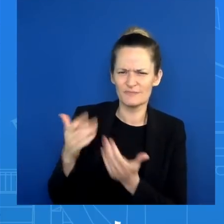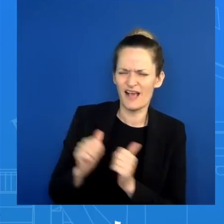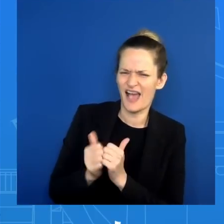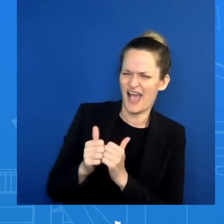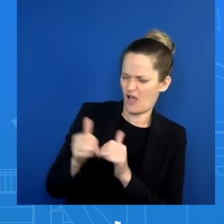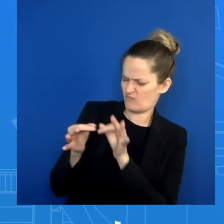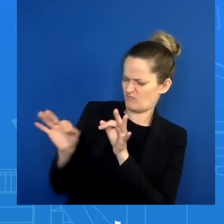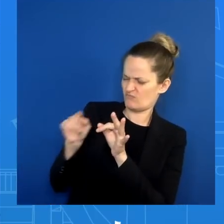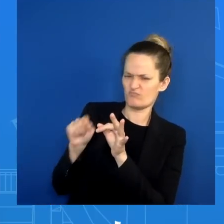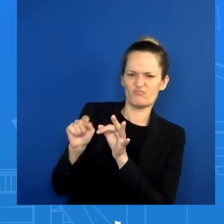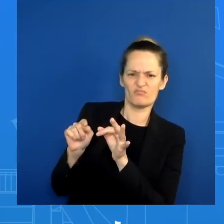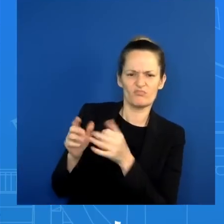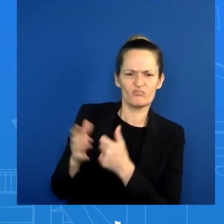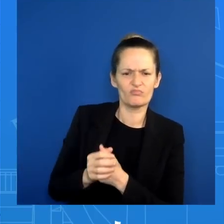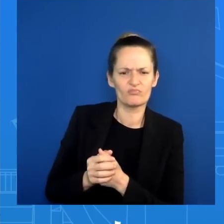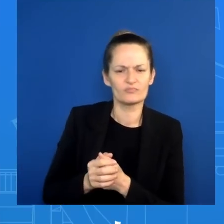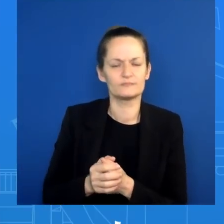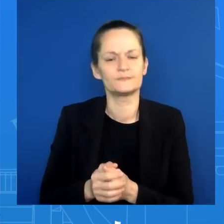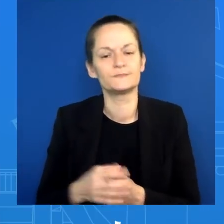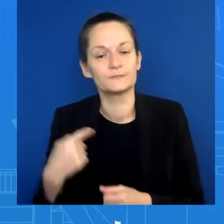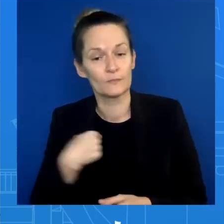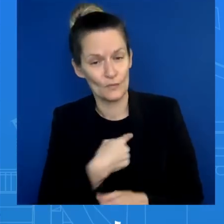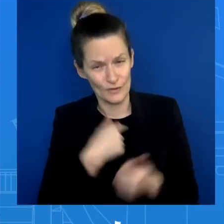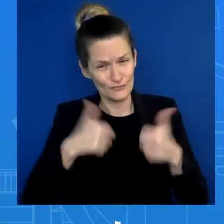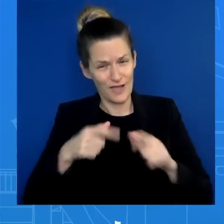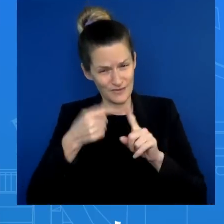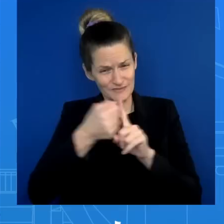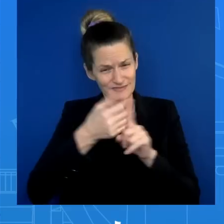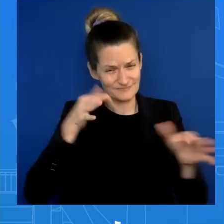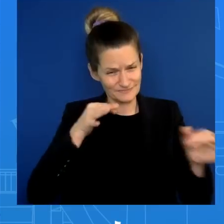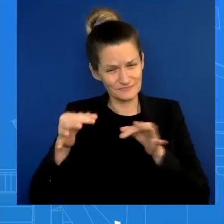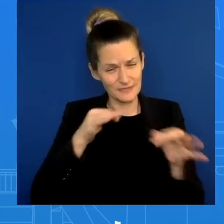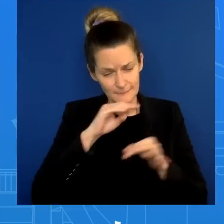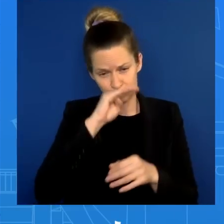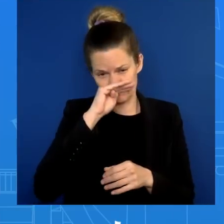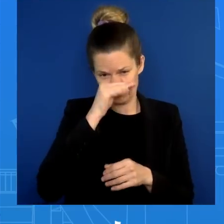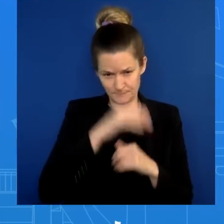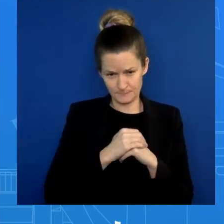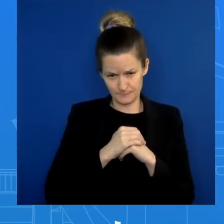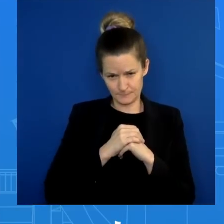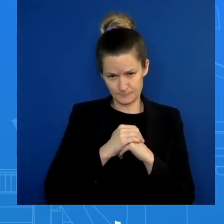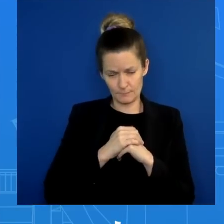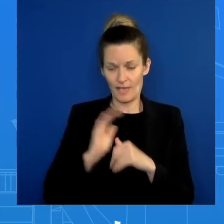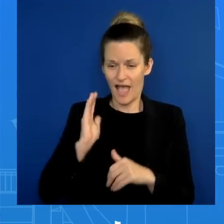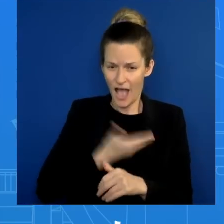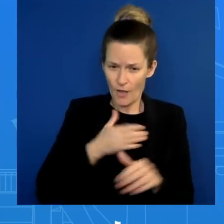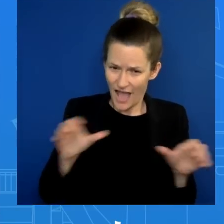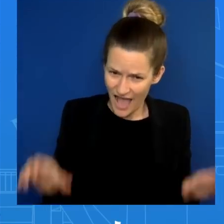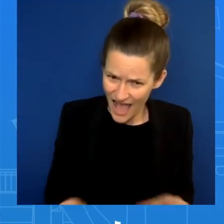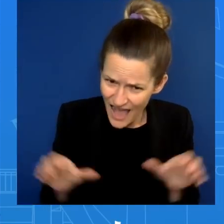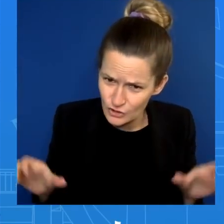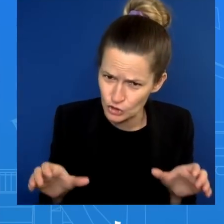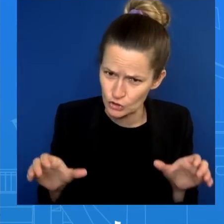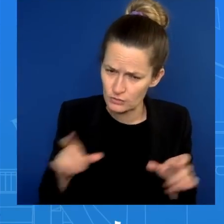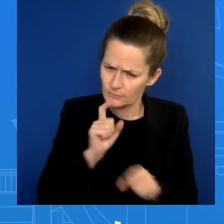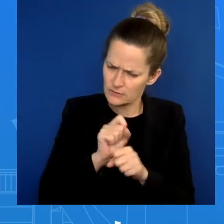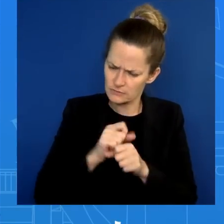is we the actions that we have taken and you see this with the way that the deficit has been reduced.